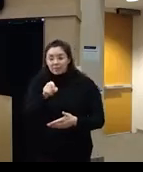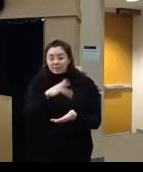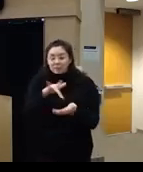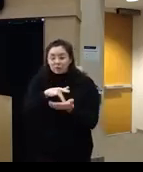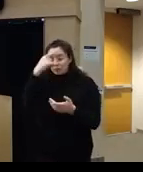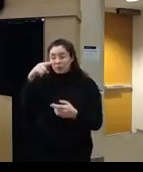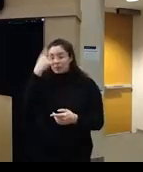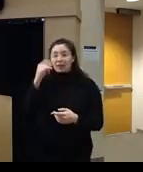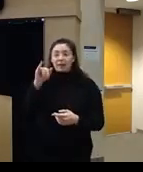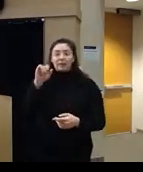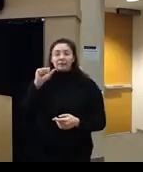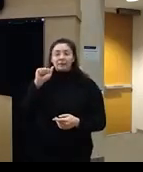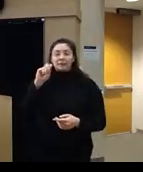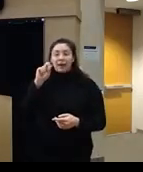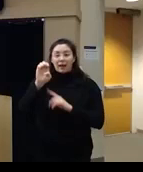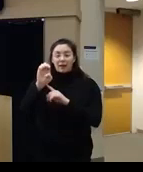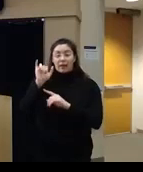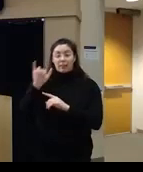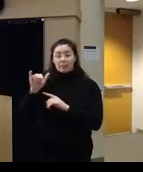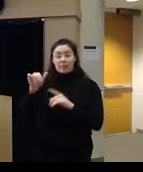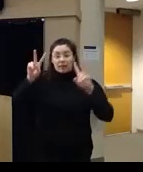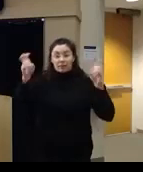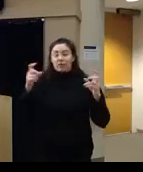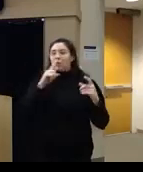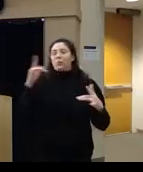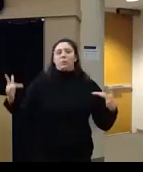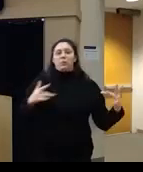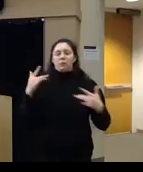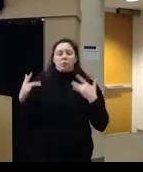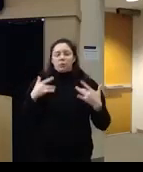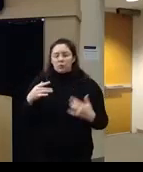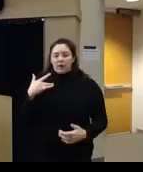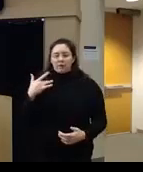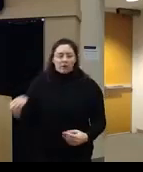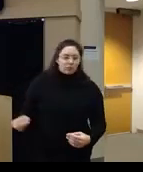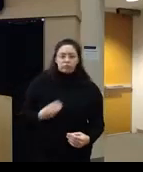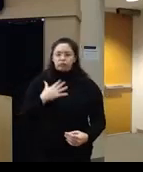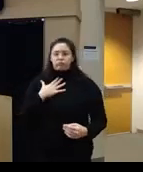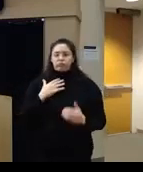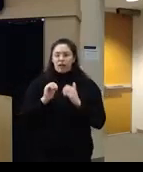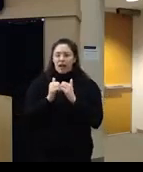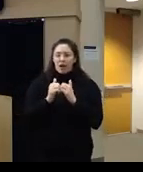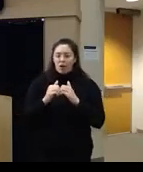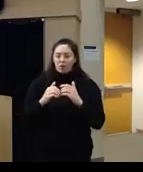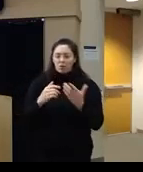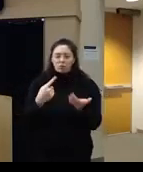insane I was just amazed and kind of Blown Away at how it really talked about what he's going to